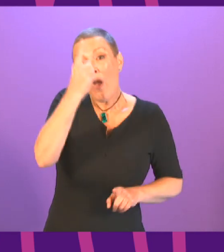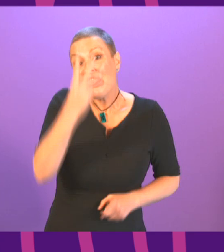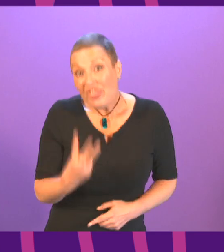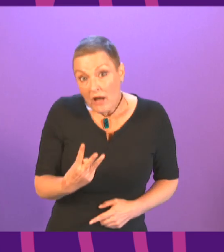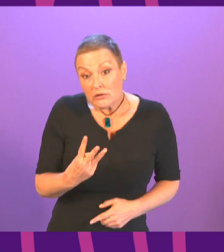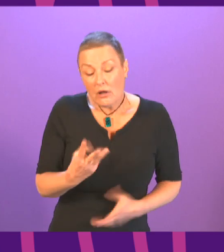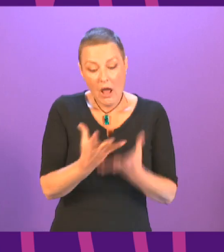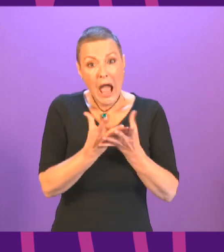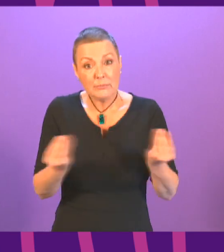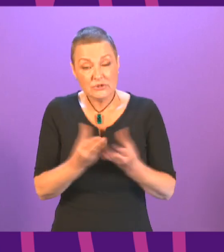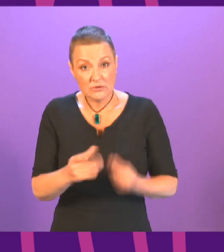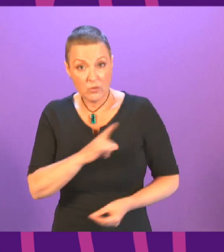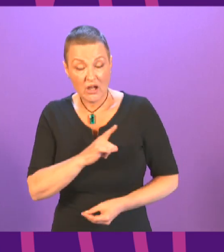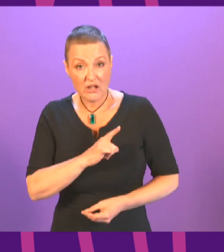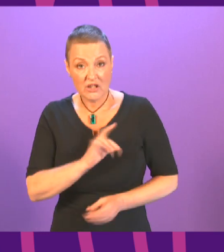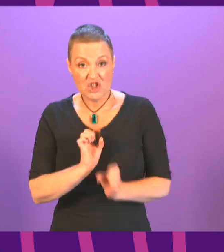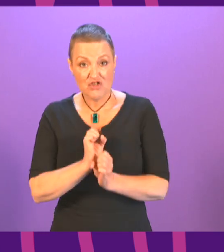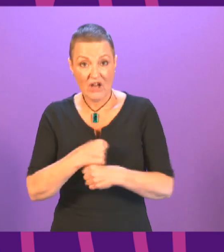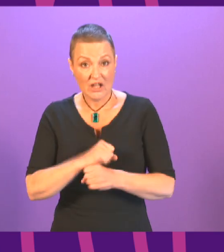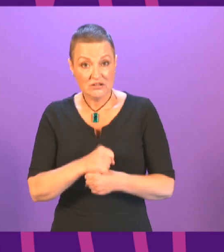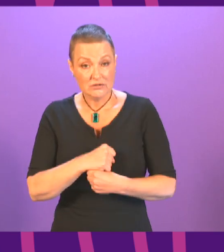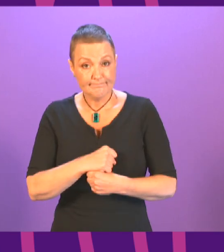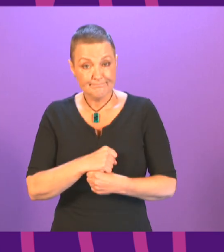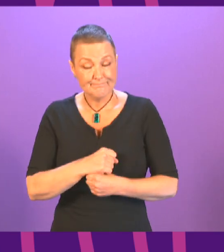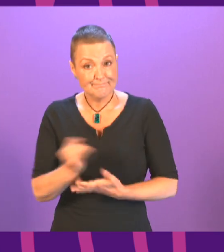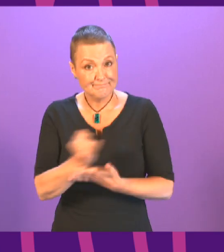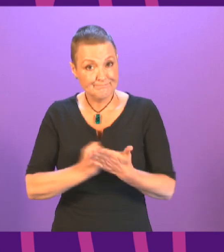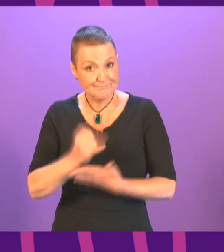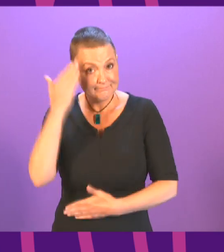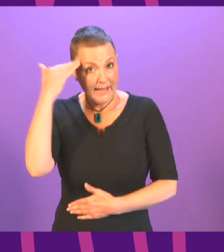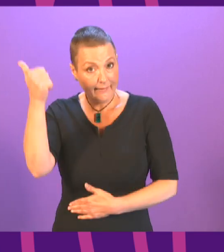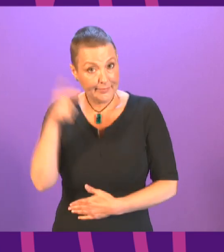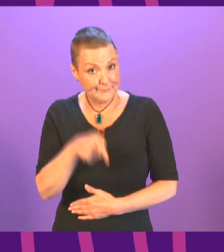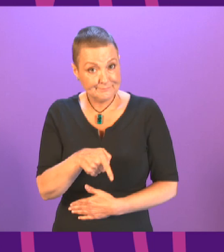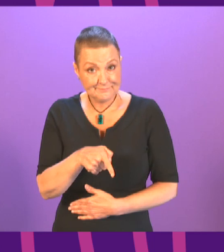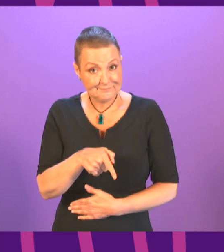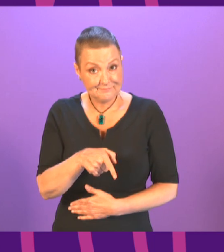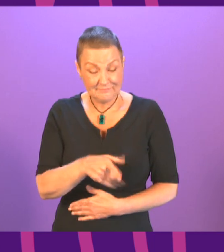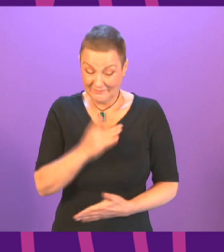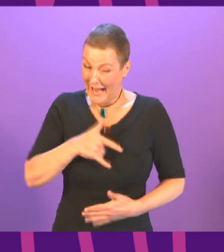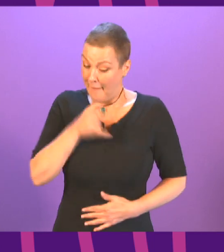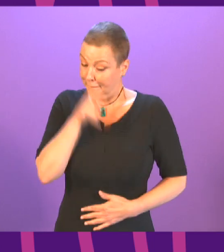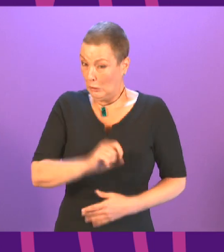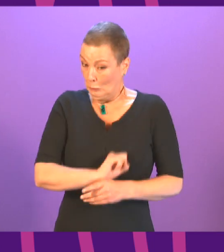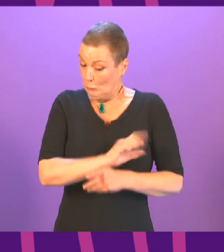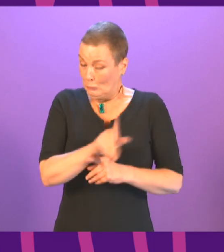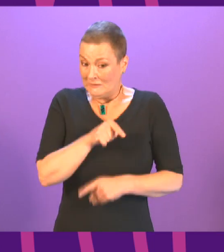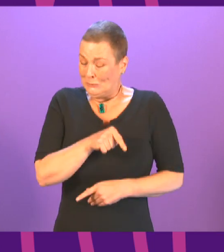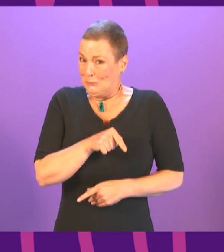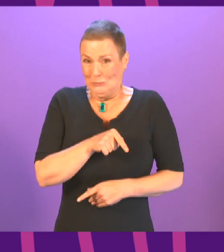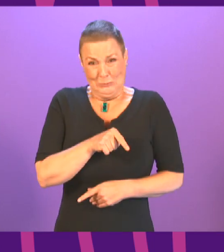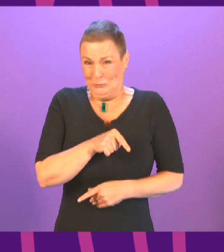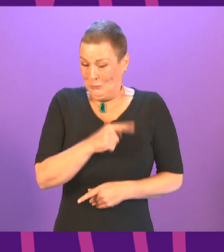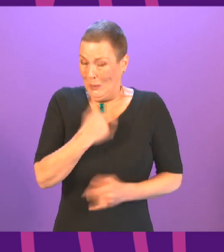absences were caused by stress and poor mental health. Covid is just the tip of the iceberg.